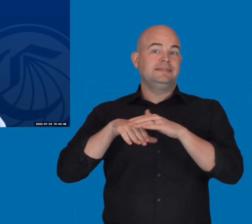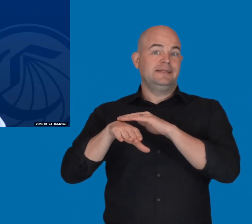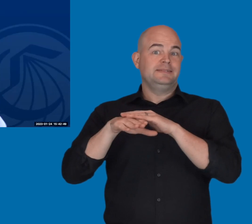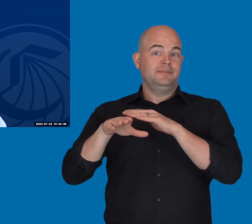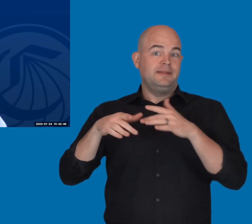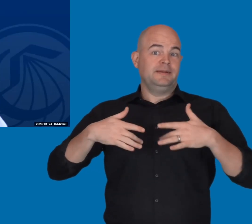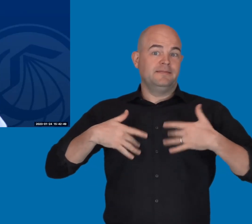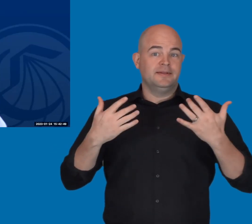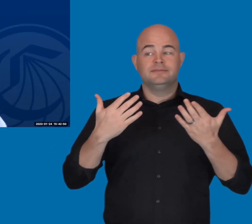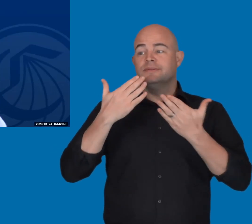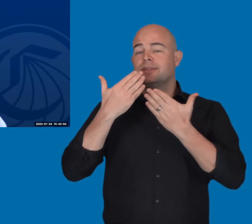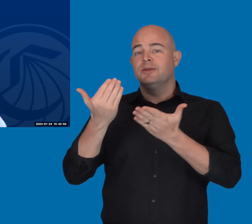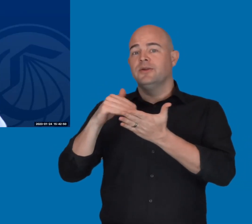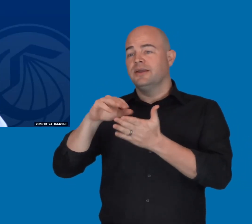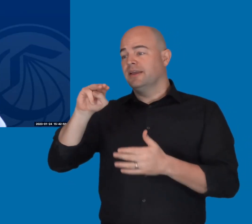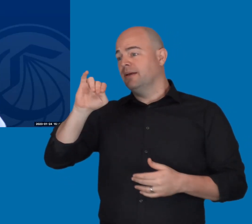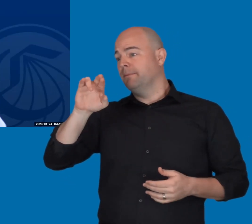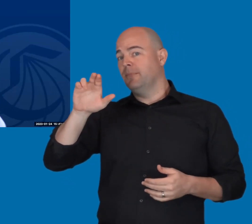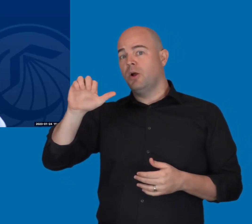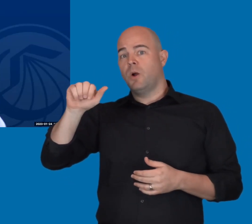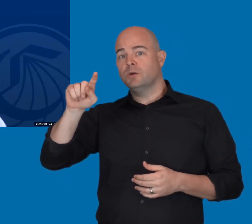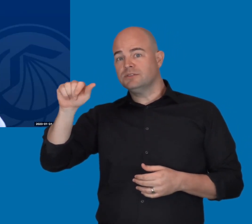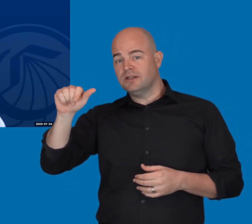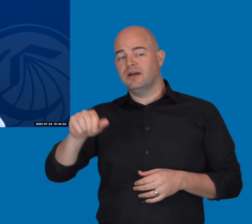And one thing that I come across through the years